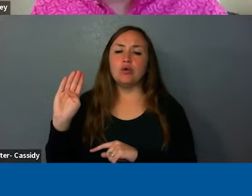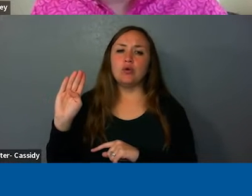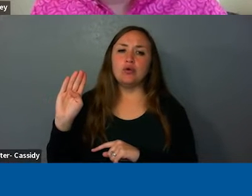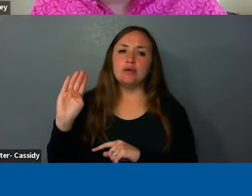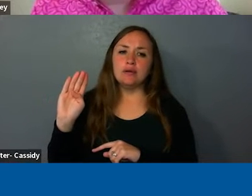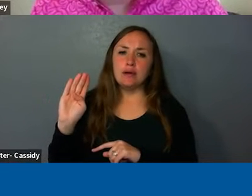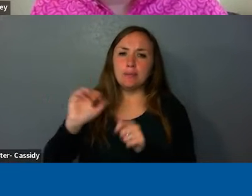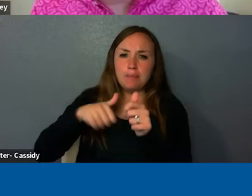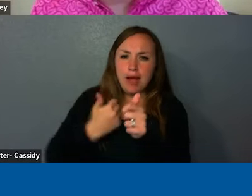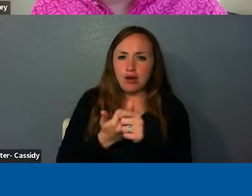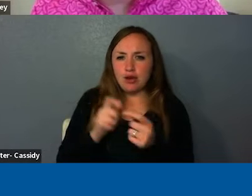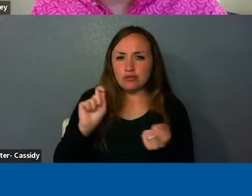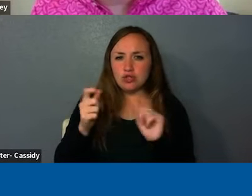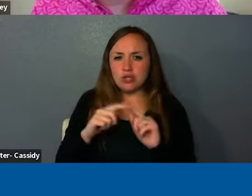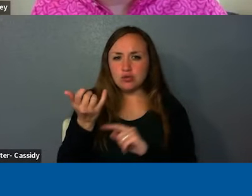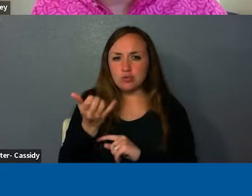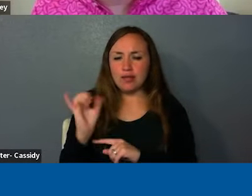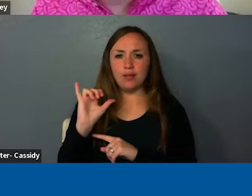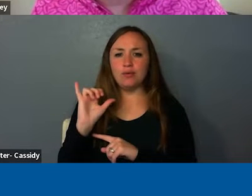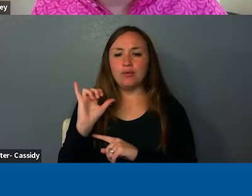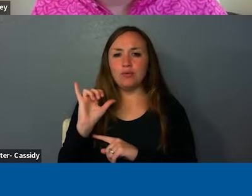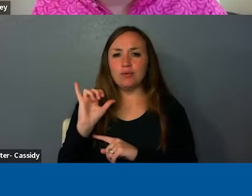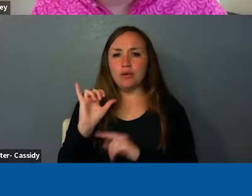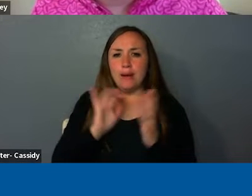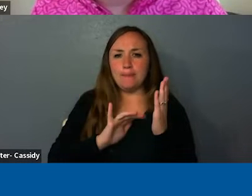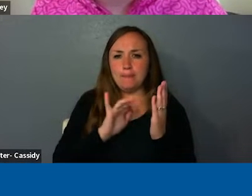background, I'm changing to yellow, button text, hmm, I don't know,